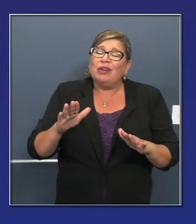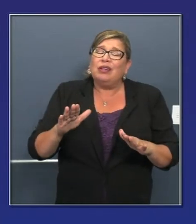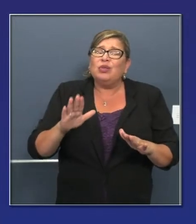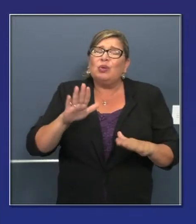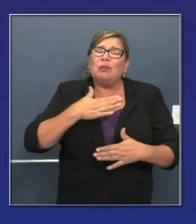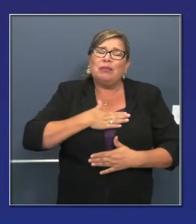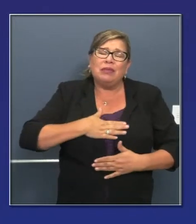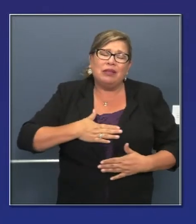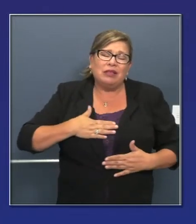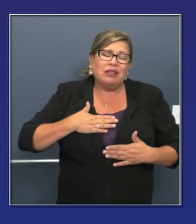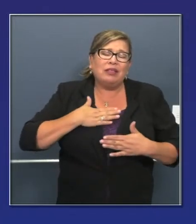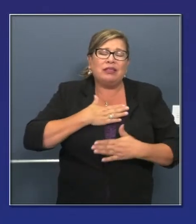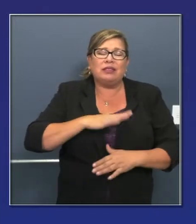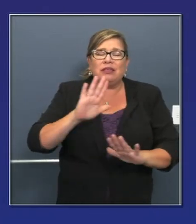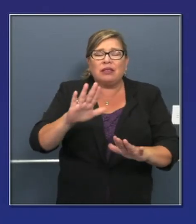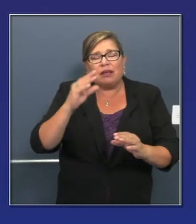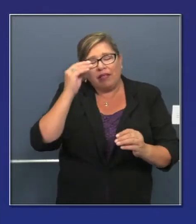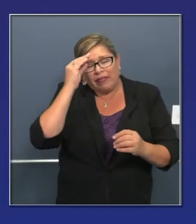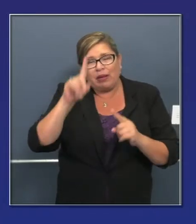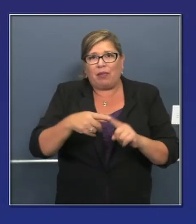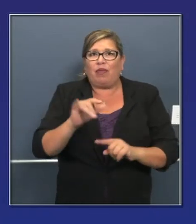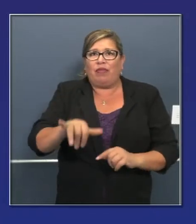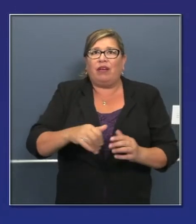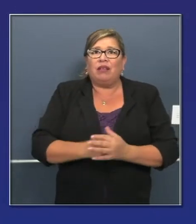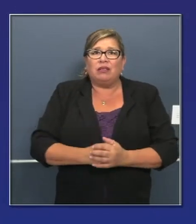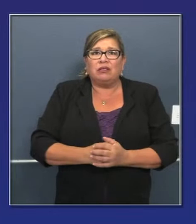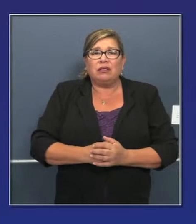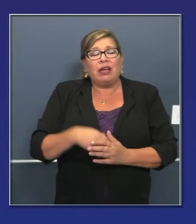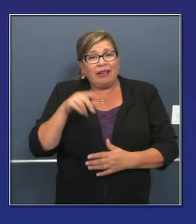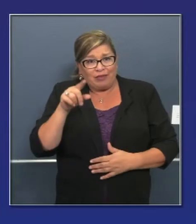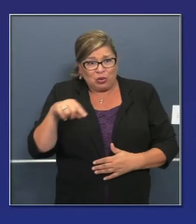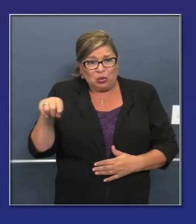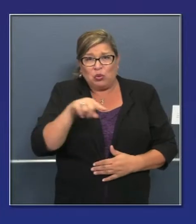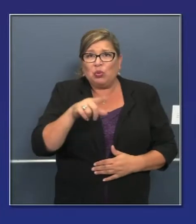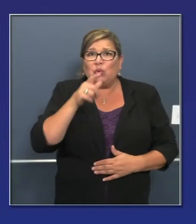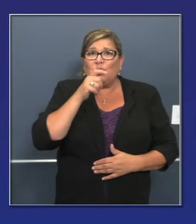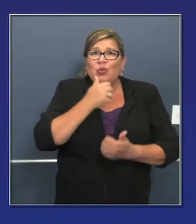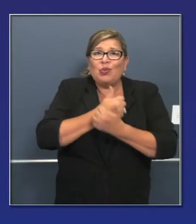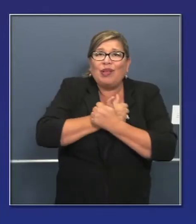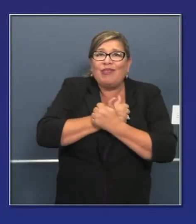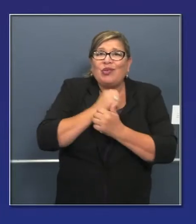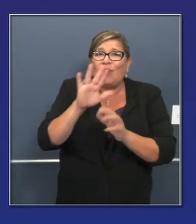family members you love your parents you love your grandparents encourage them to take care